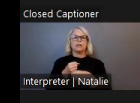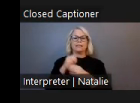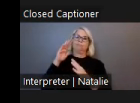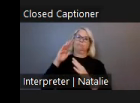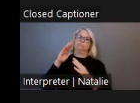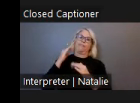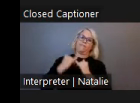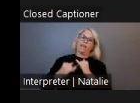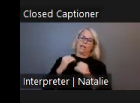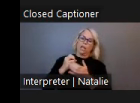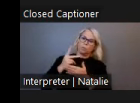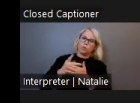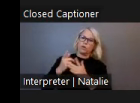from the internal revenue service.